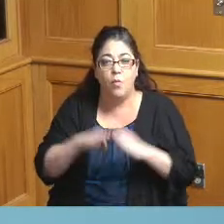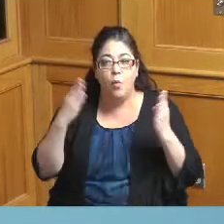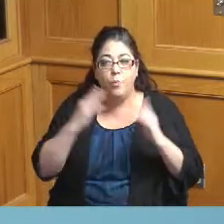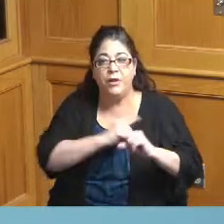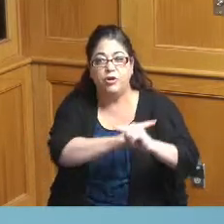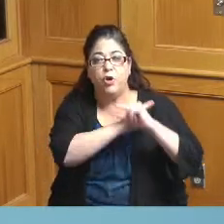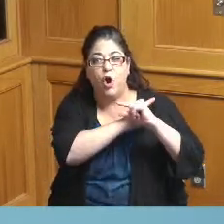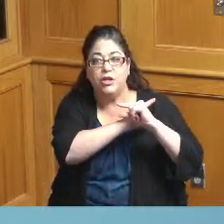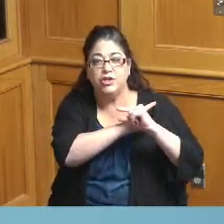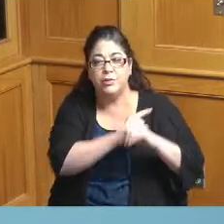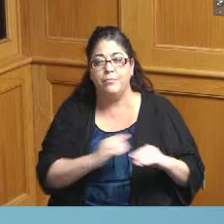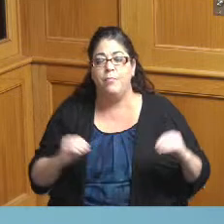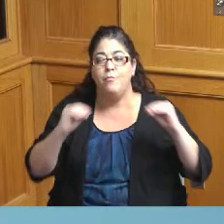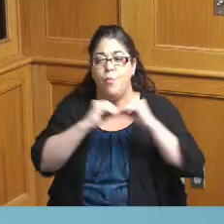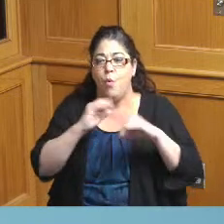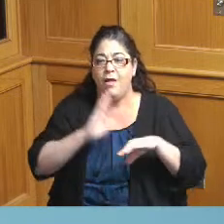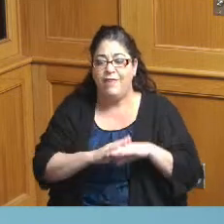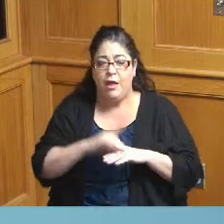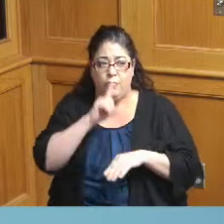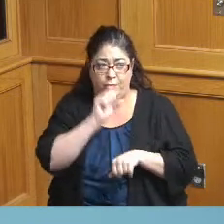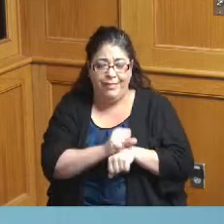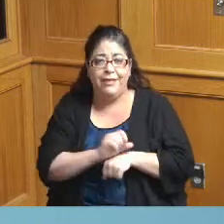it had more than a compelling case for an additional position